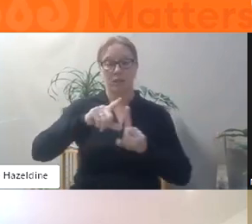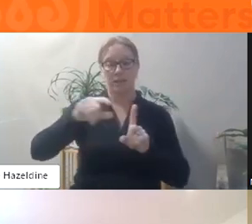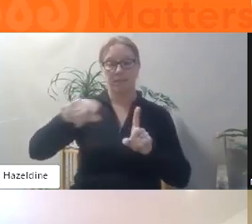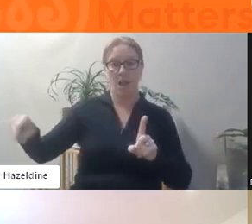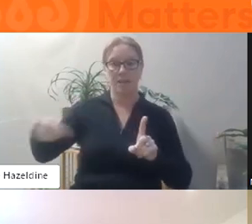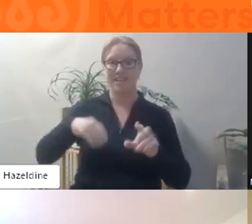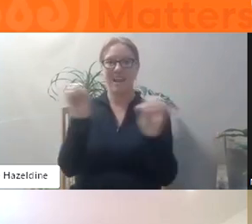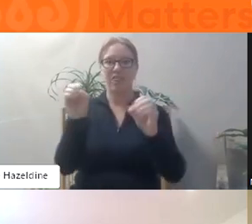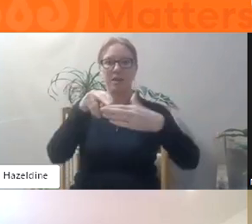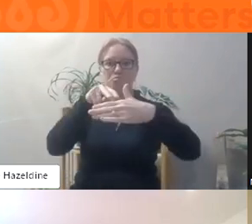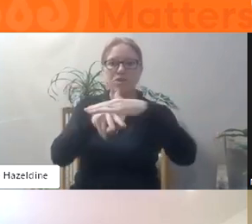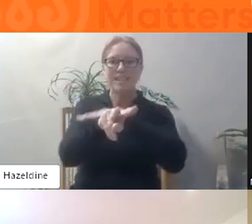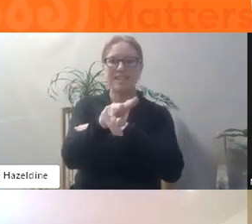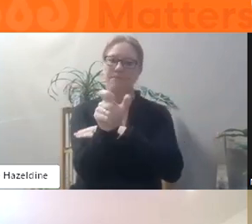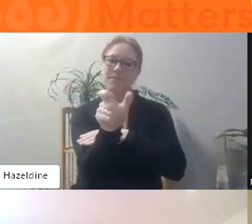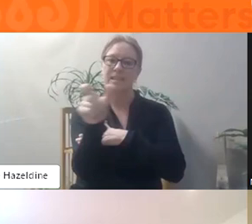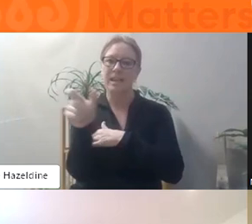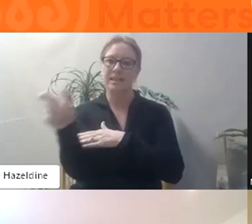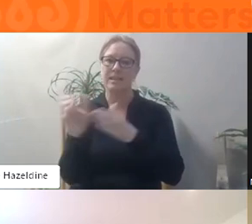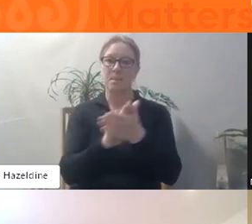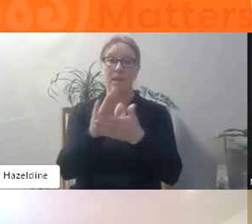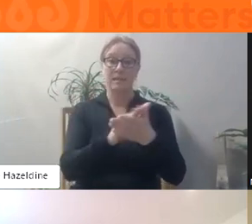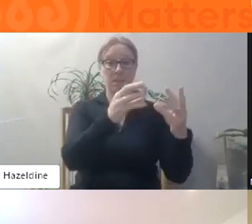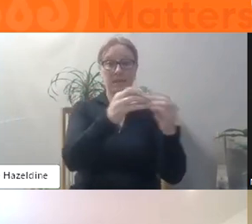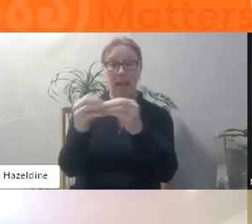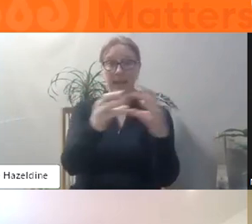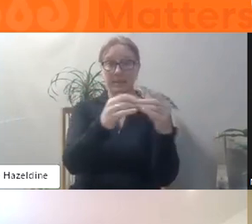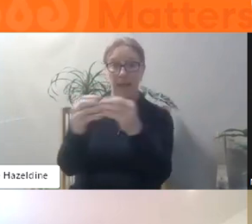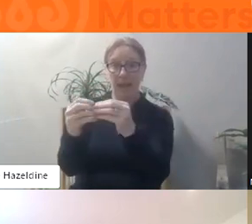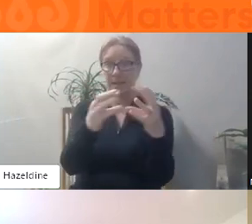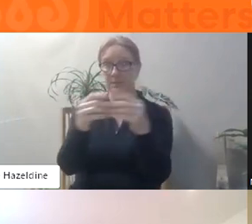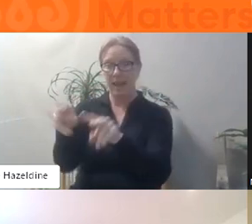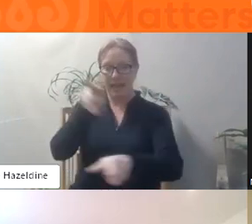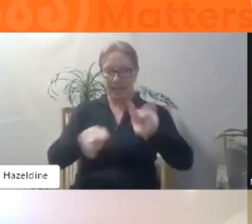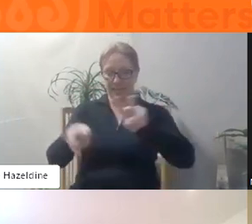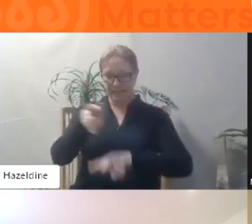text. This means that my spelling could be assessed fairly and accurately.